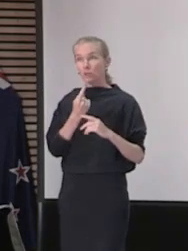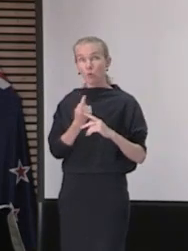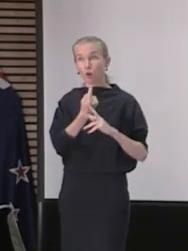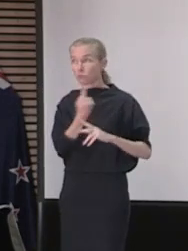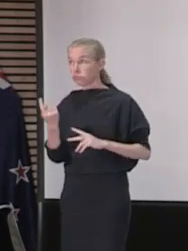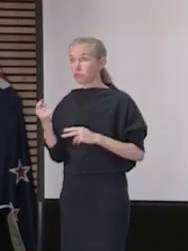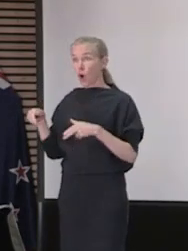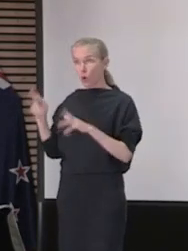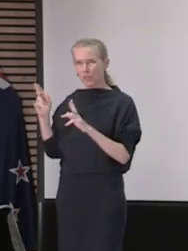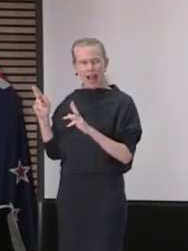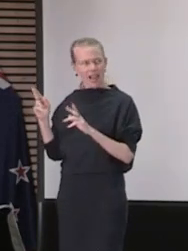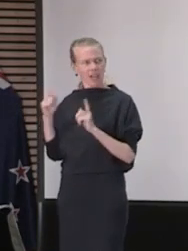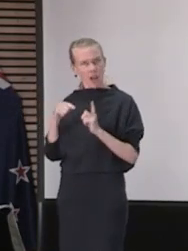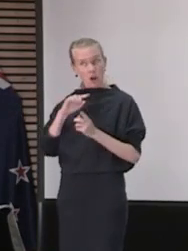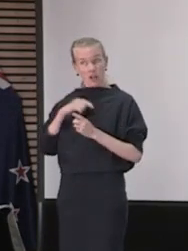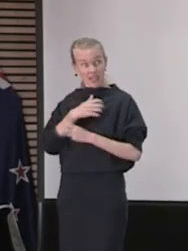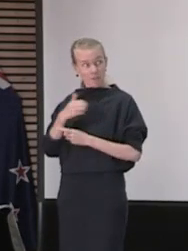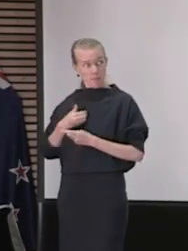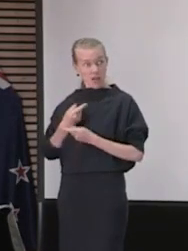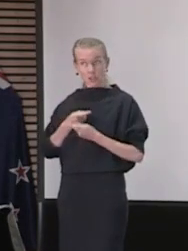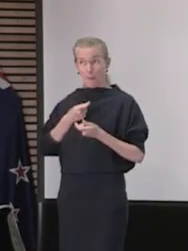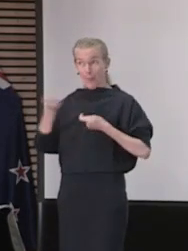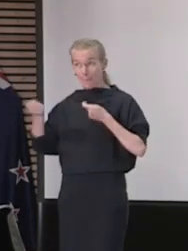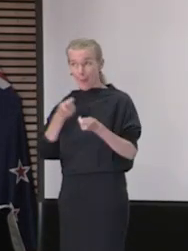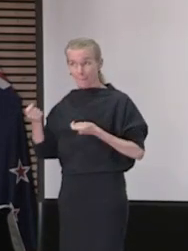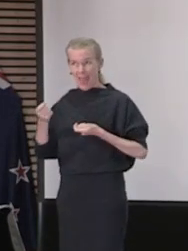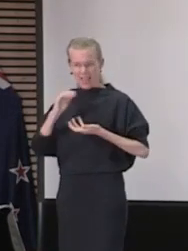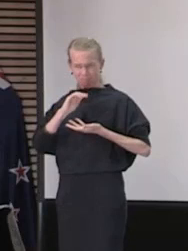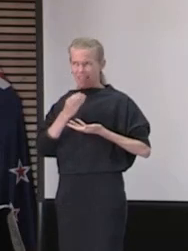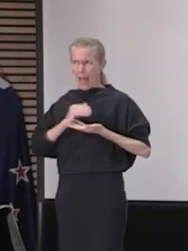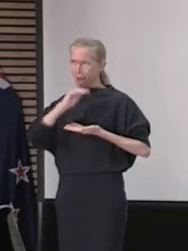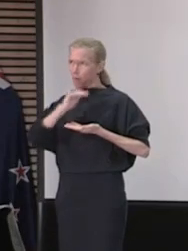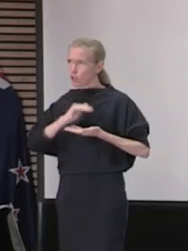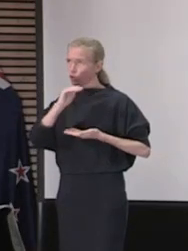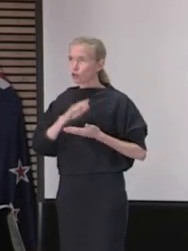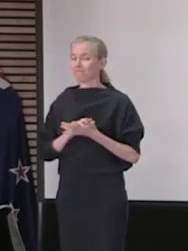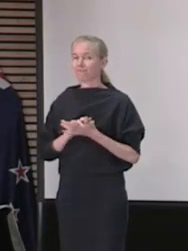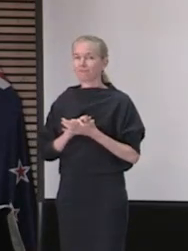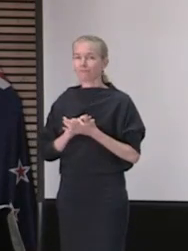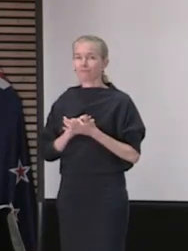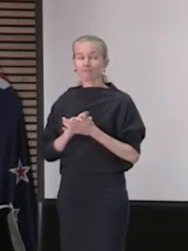As you would expect, weare seeking. . . As you wouldexpect, we would ensure thatwe maximise tax savings forpeople at a time when